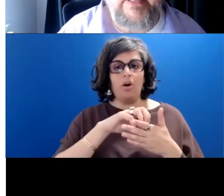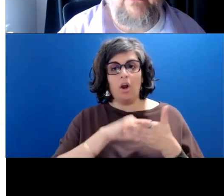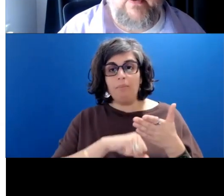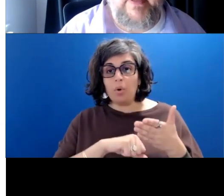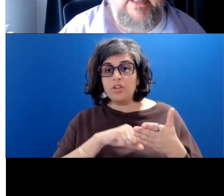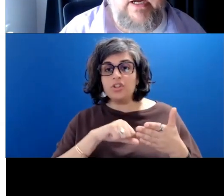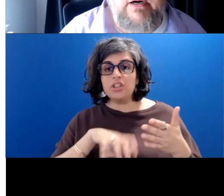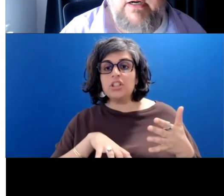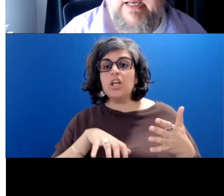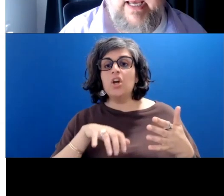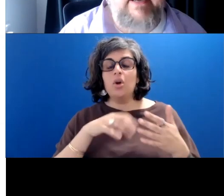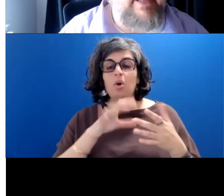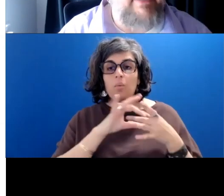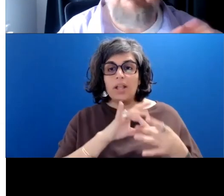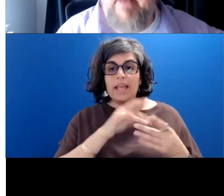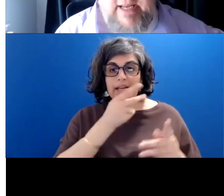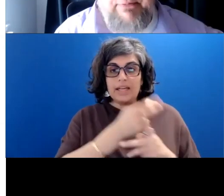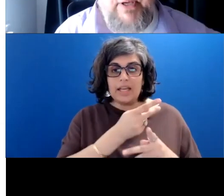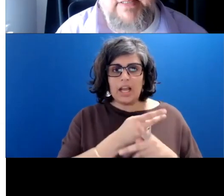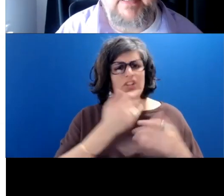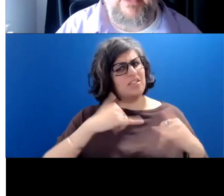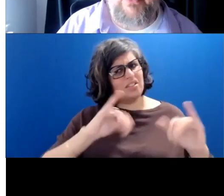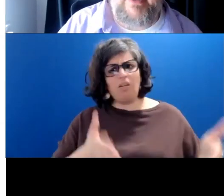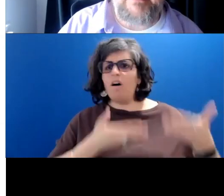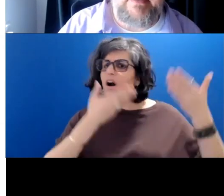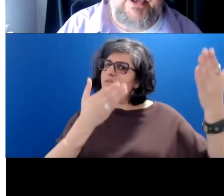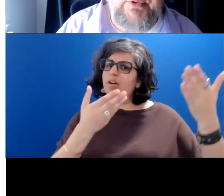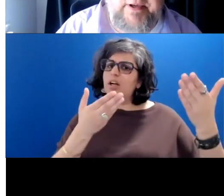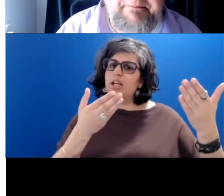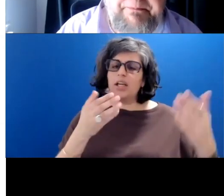trans-affirming care at many places across the country.